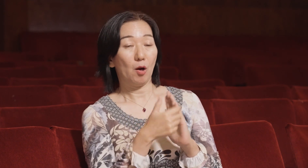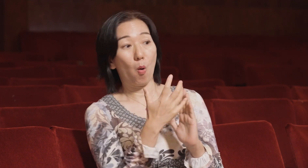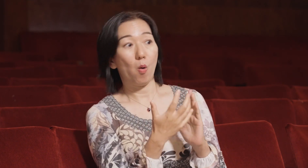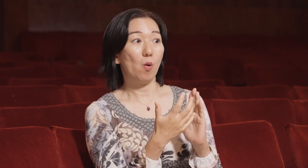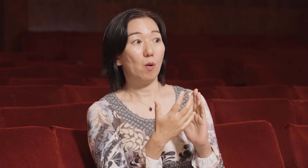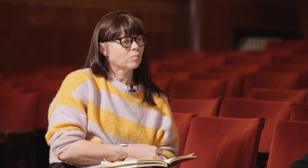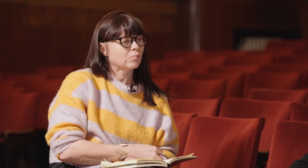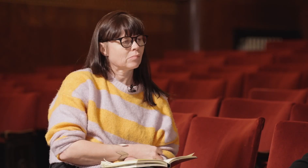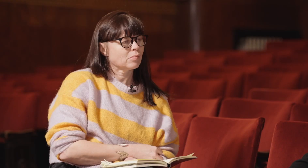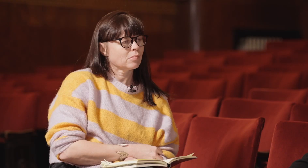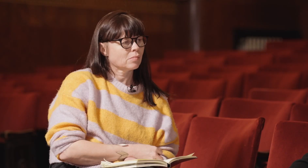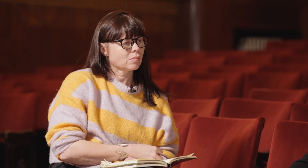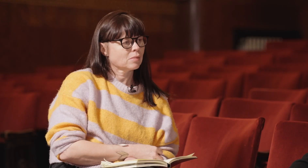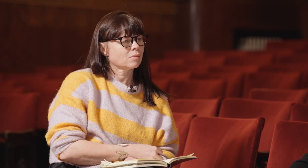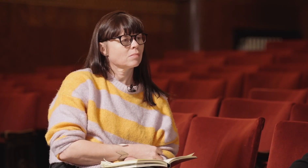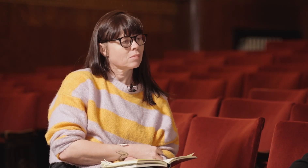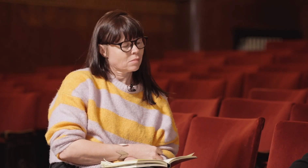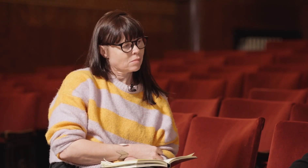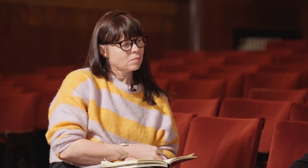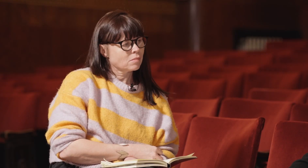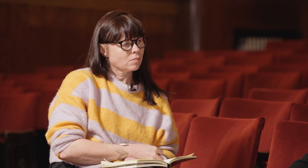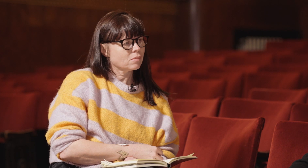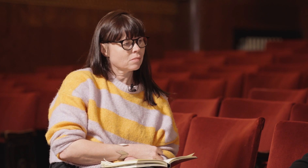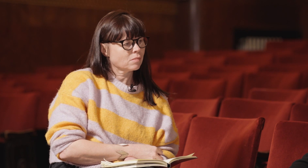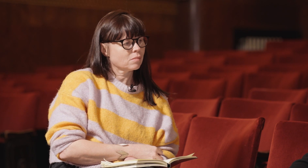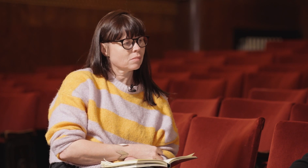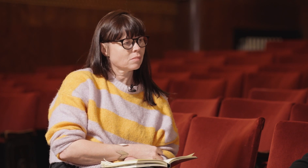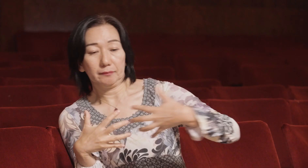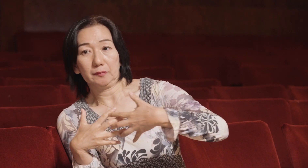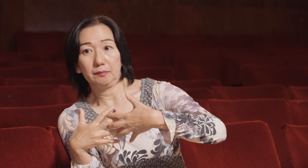and some have invisible disabilities or a few people I work with are also deaf.